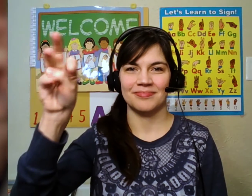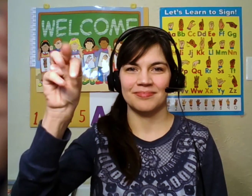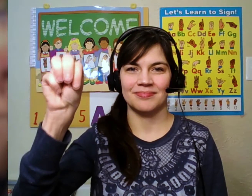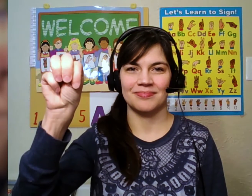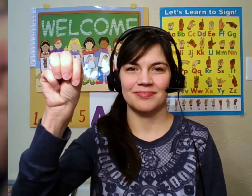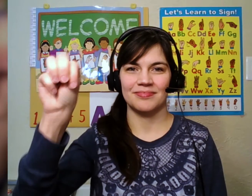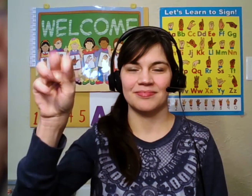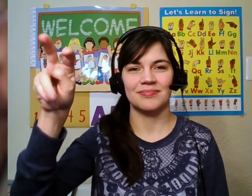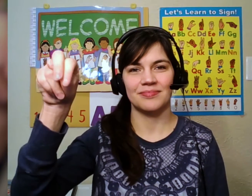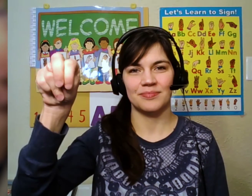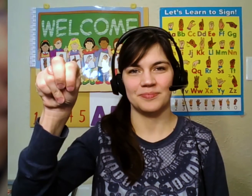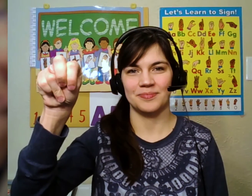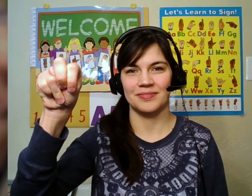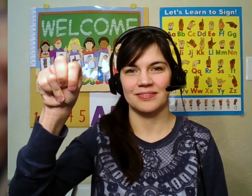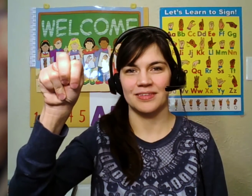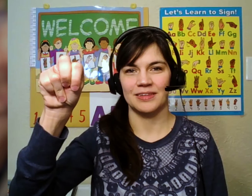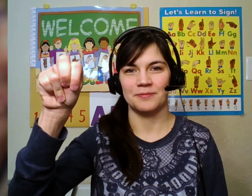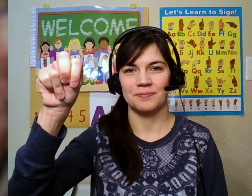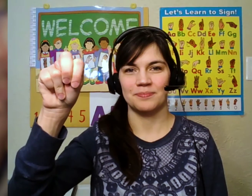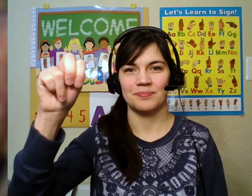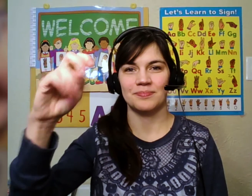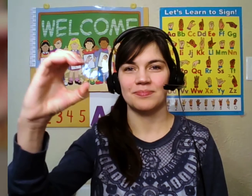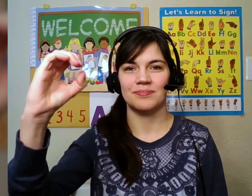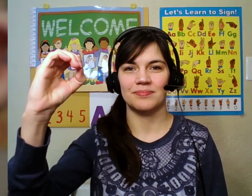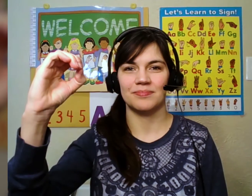M N